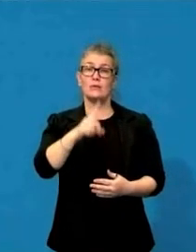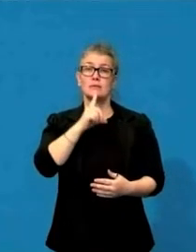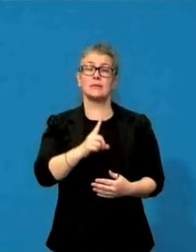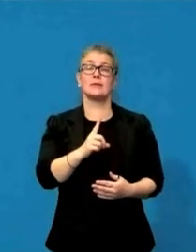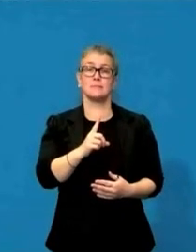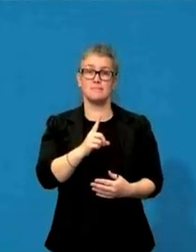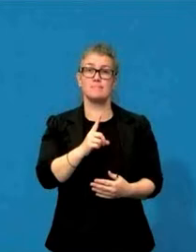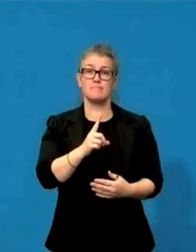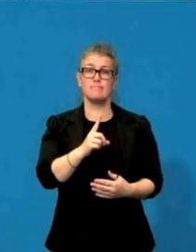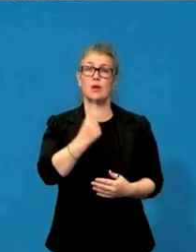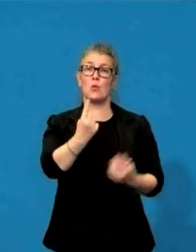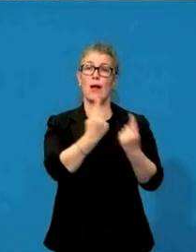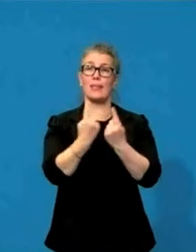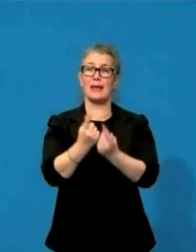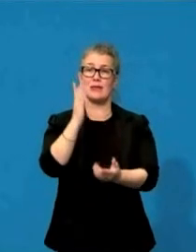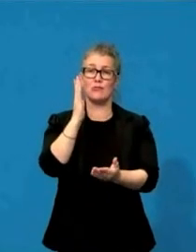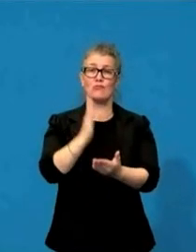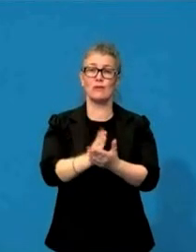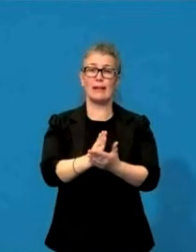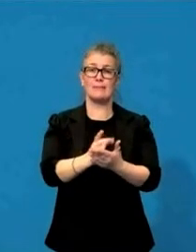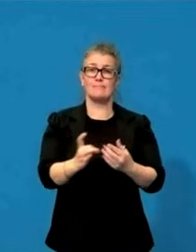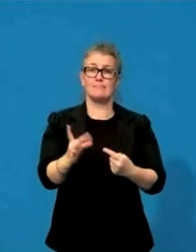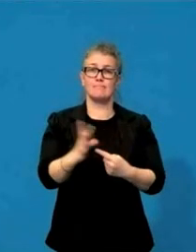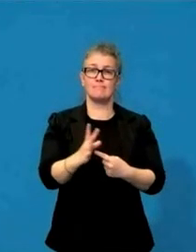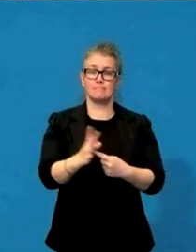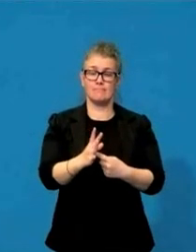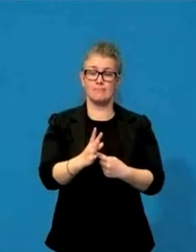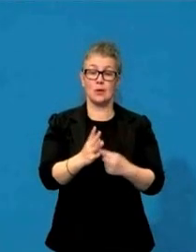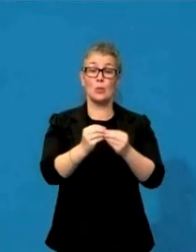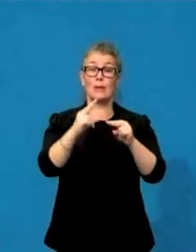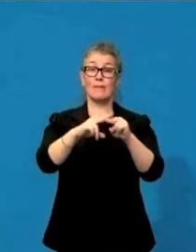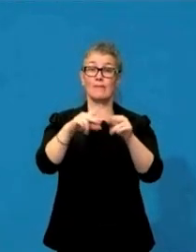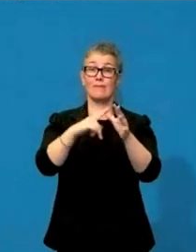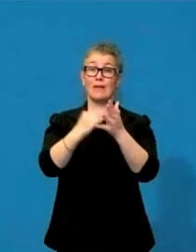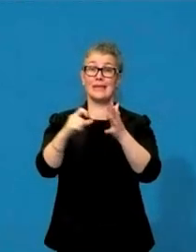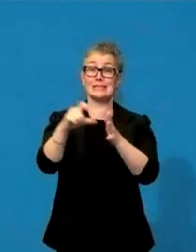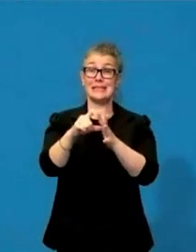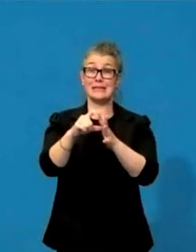that resonates most with me with the FASD stuff is every day is a new day for that kid.